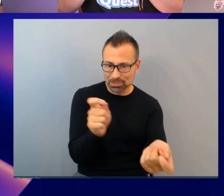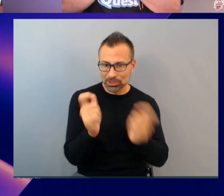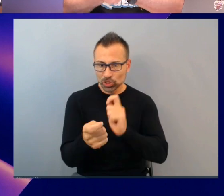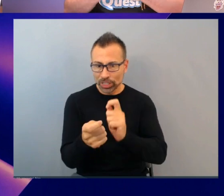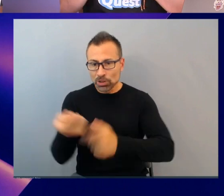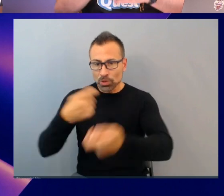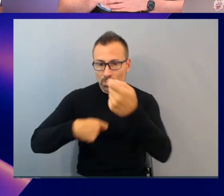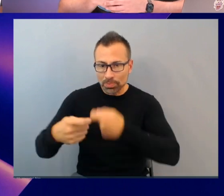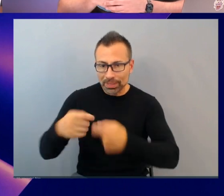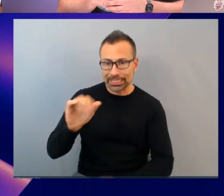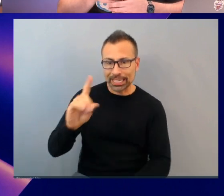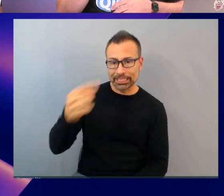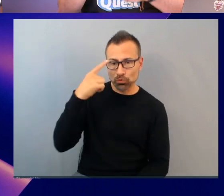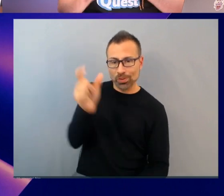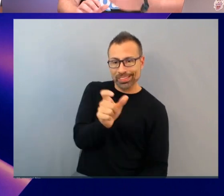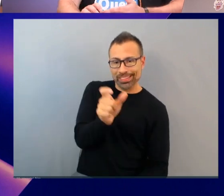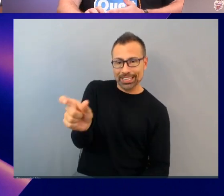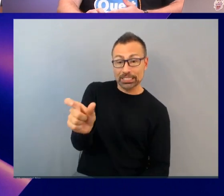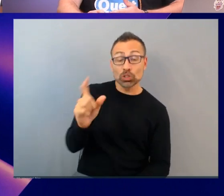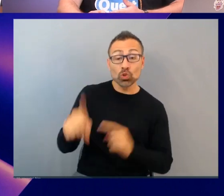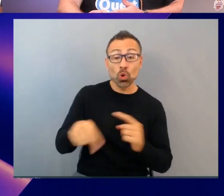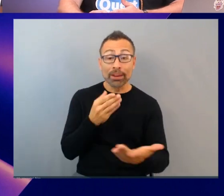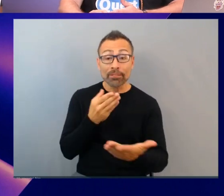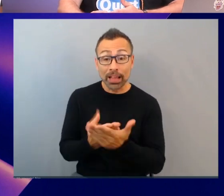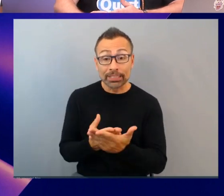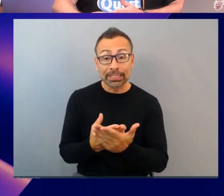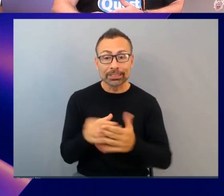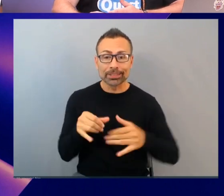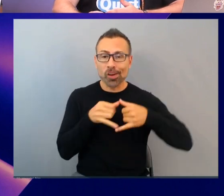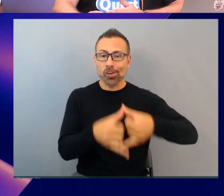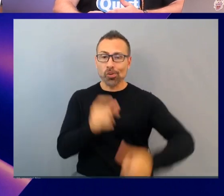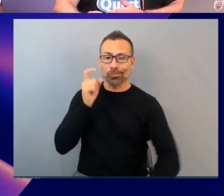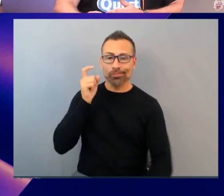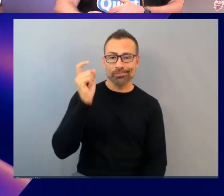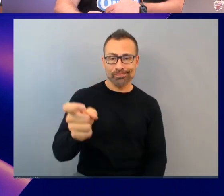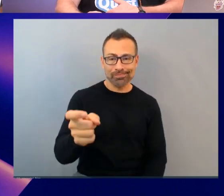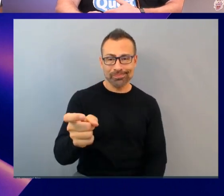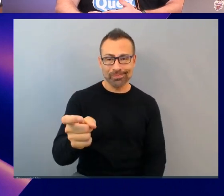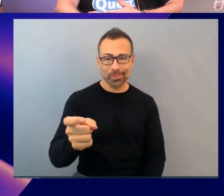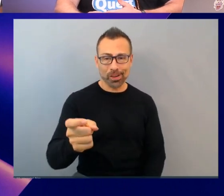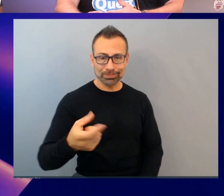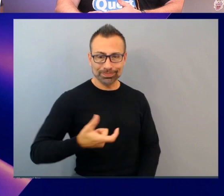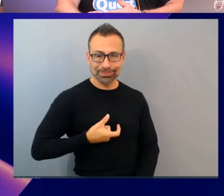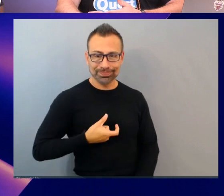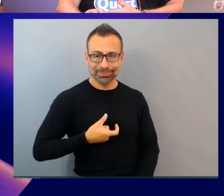So whenever the game validates, it gives you an award, right? - That's cool. That's really cool. - Because you are actually helping a citizen in town.